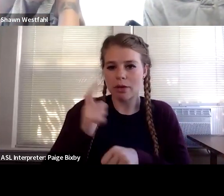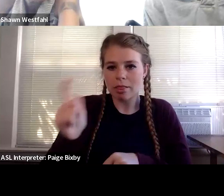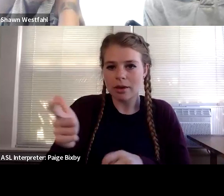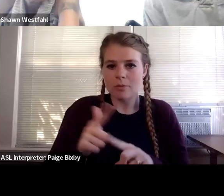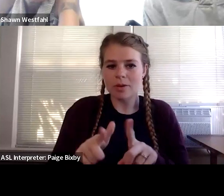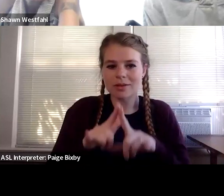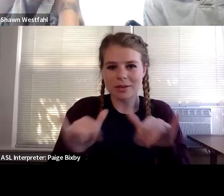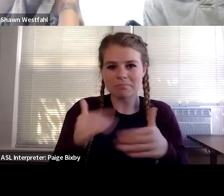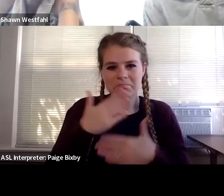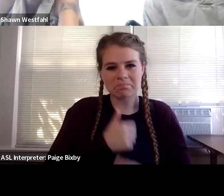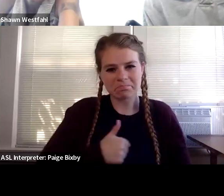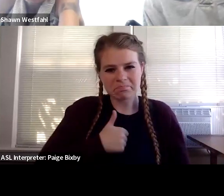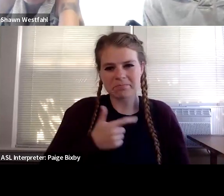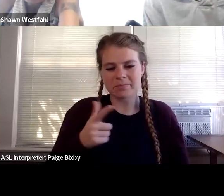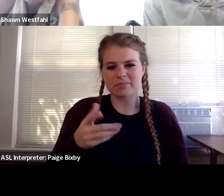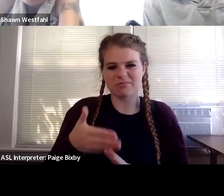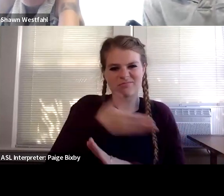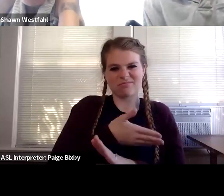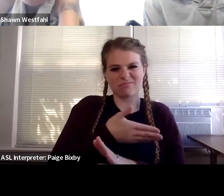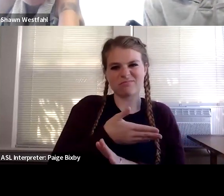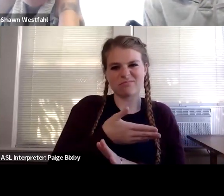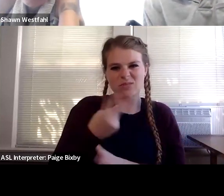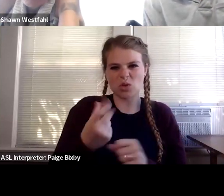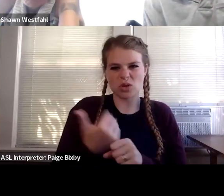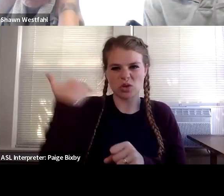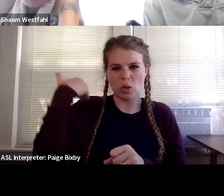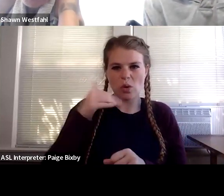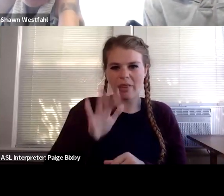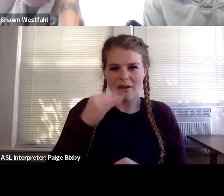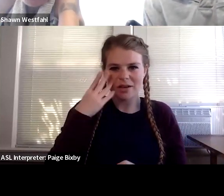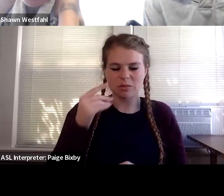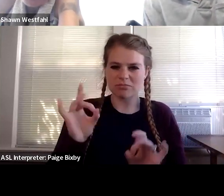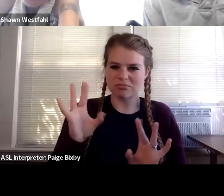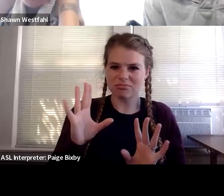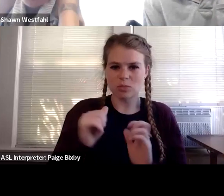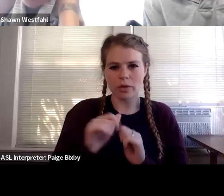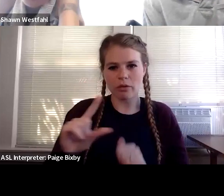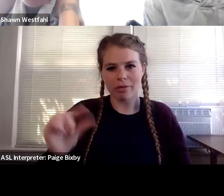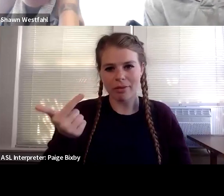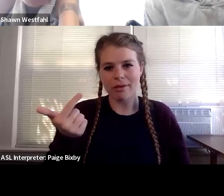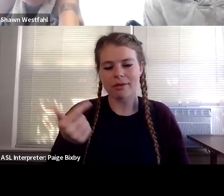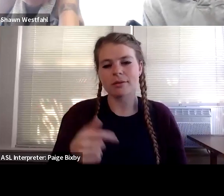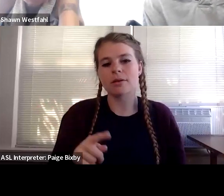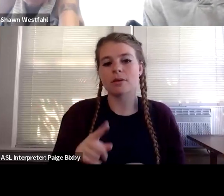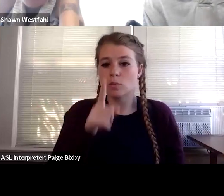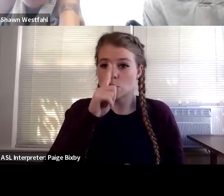that you had the experience that you did with your leg. You know, it's so valuable now to be able to share this information